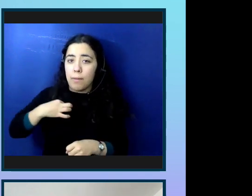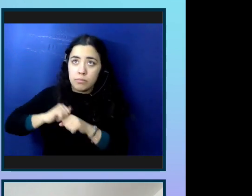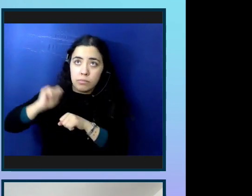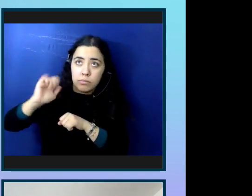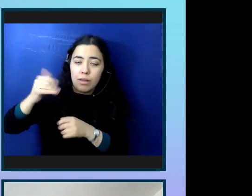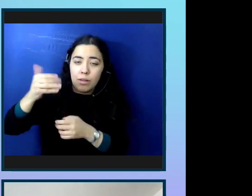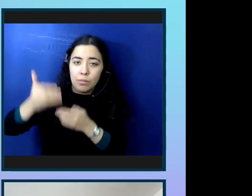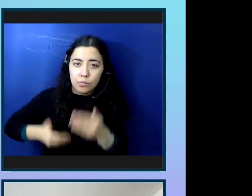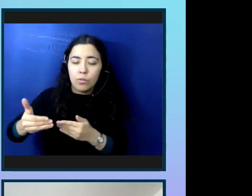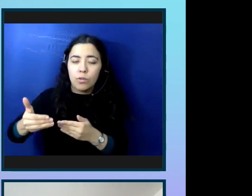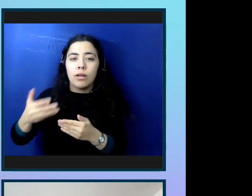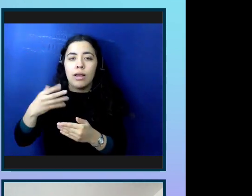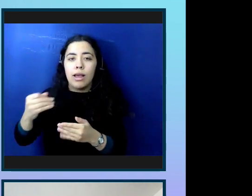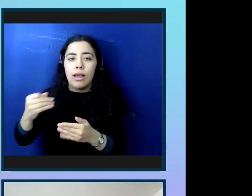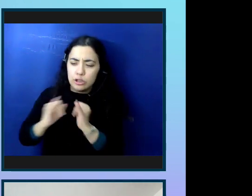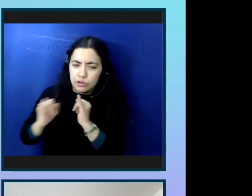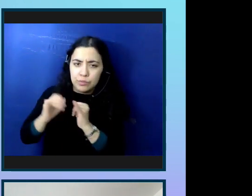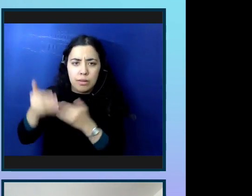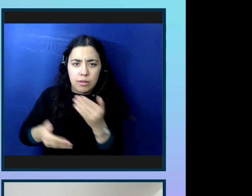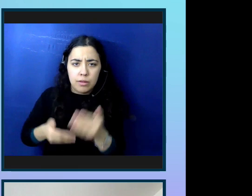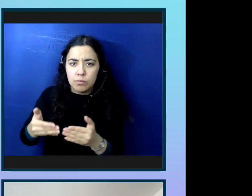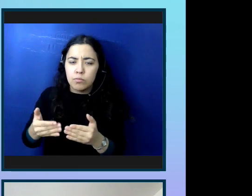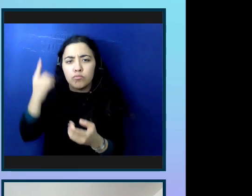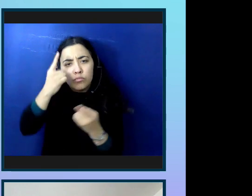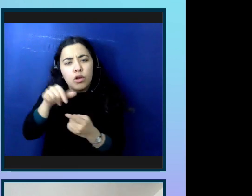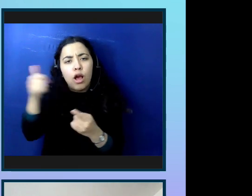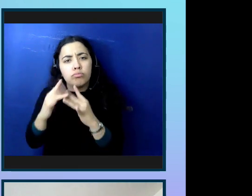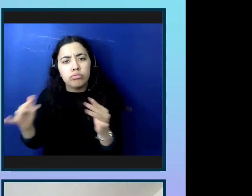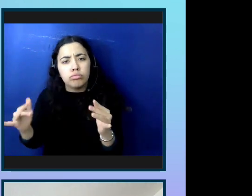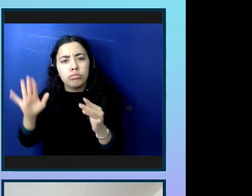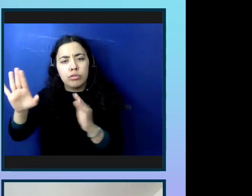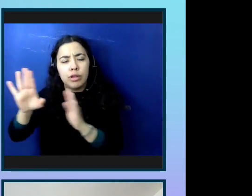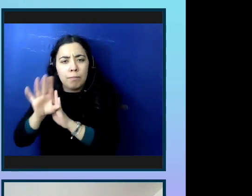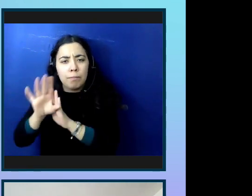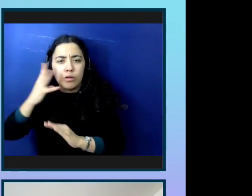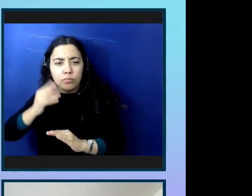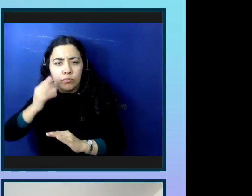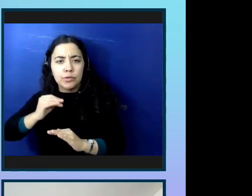but also applying these design principles to your application process, right? Making sure that you reduce cognitive load